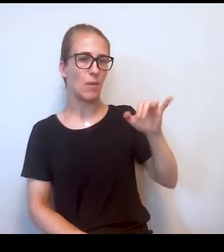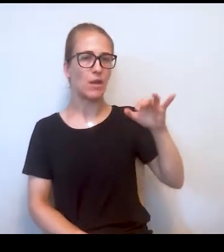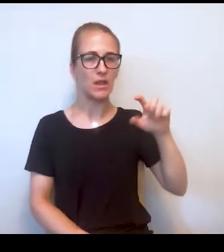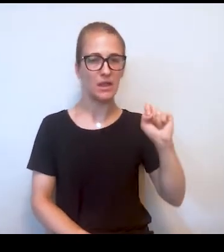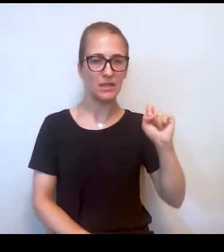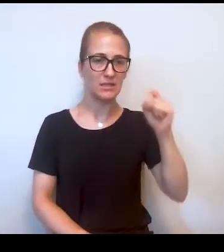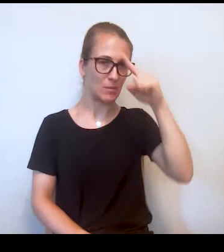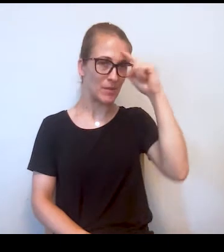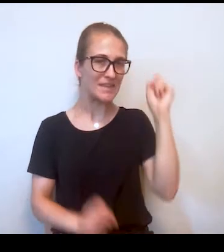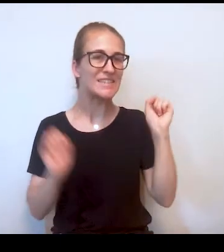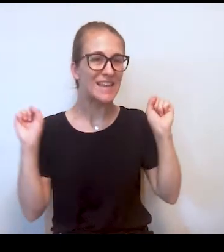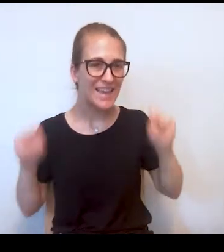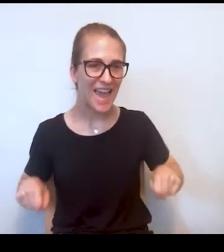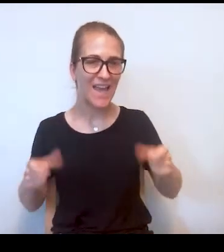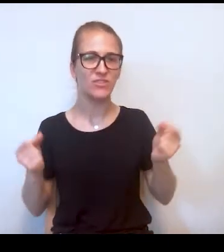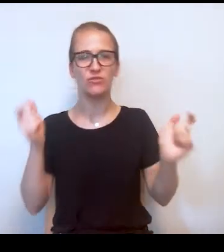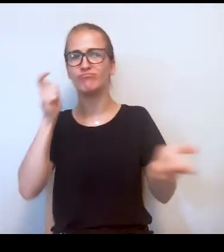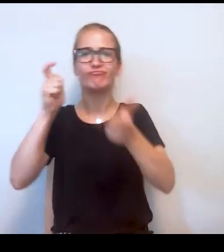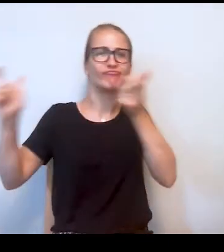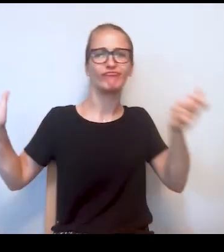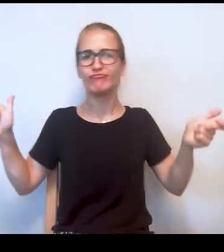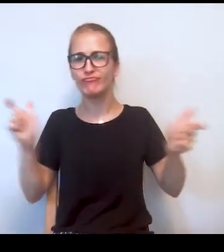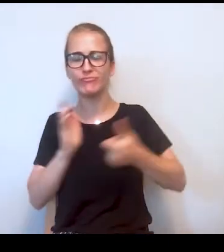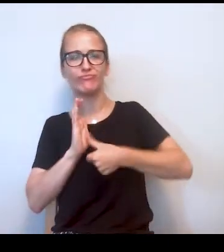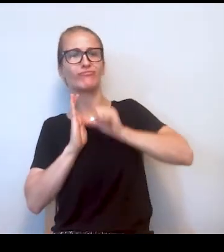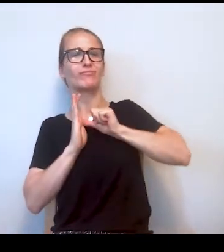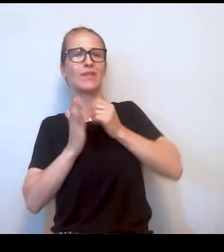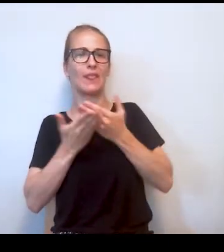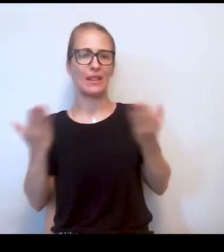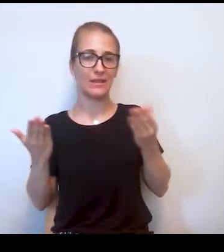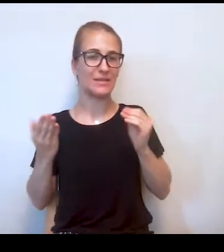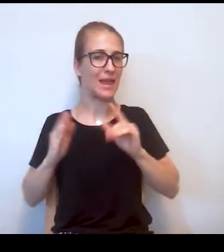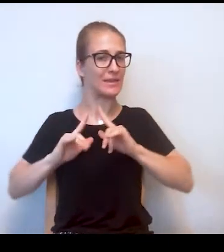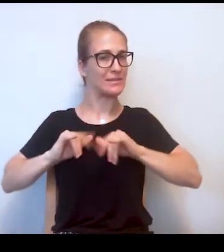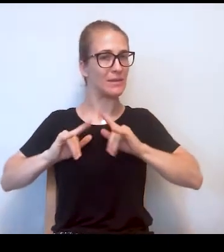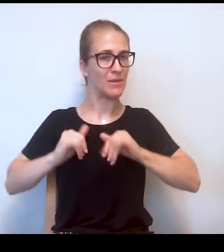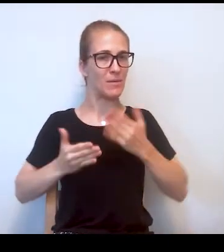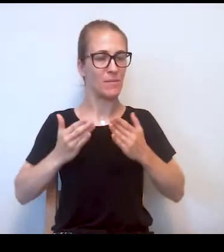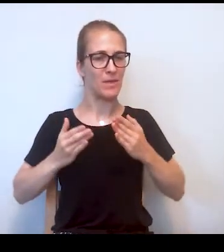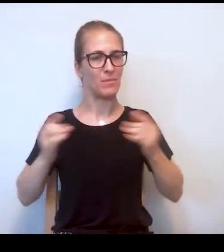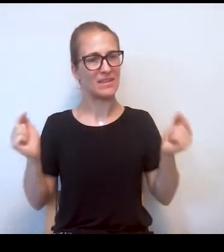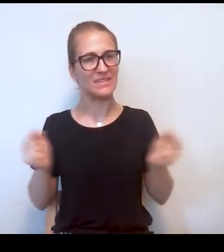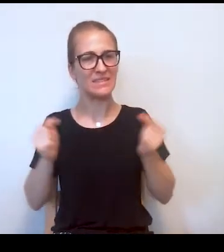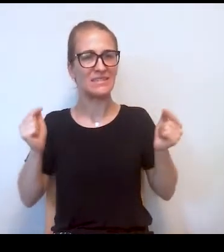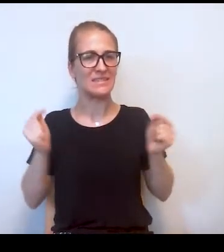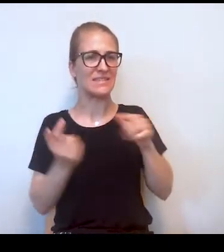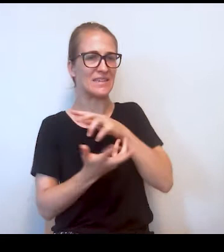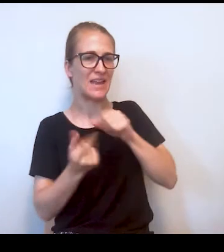And at the same time, it might be damaging their tissues. So there's not a whole lot of space to talk